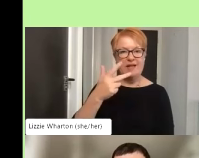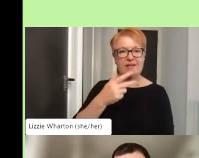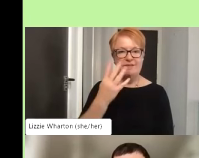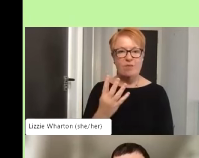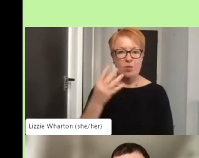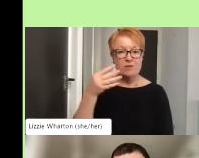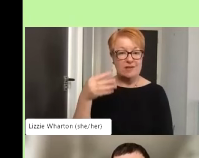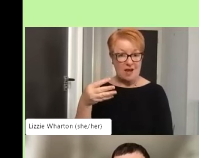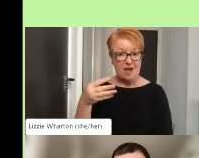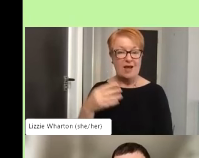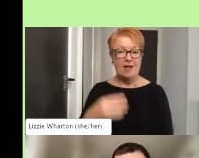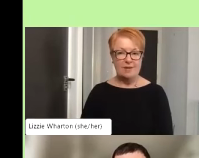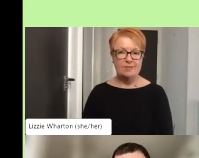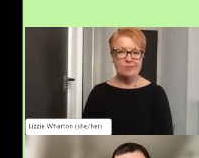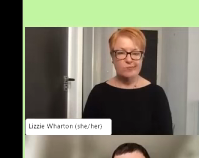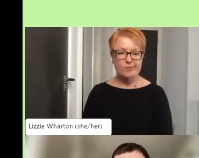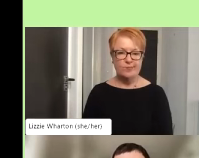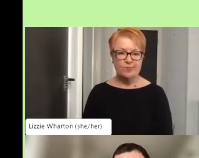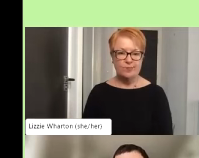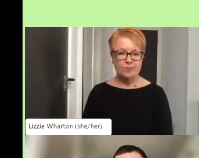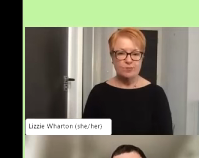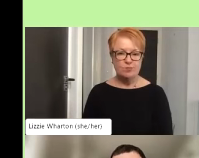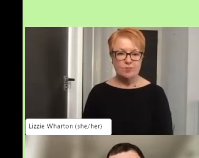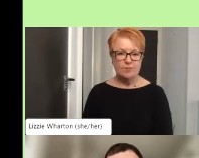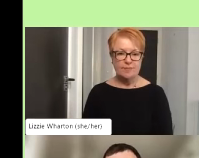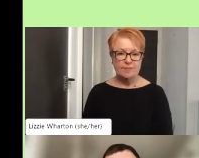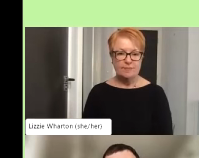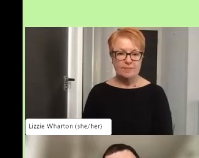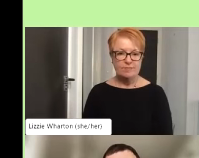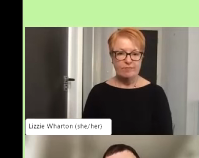you know, so according to, according to the story,